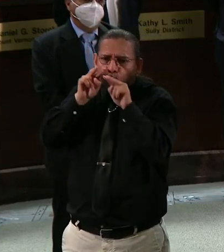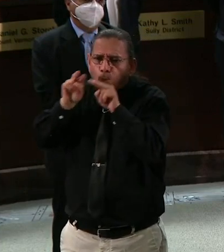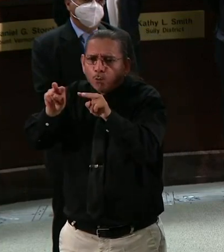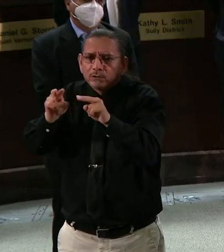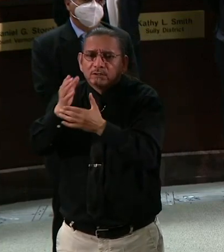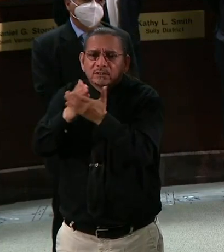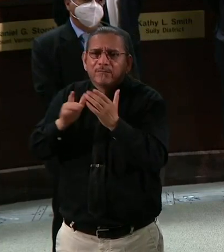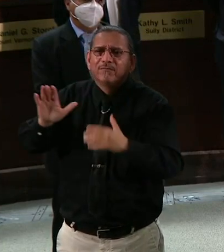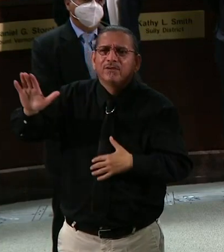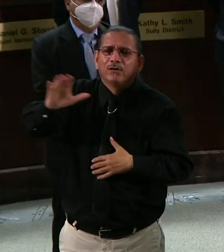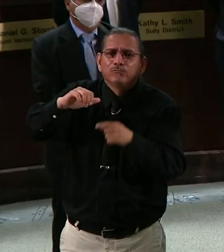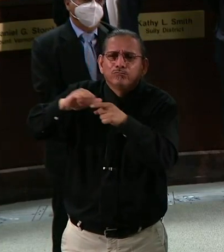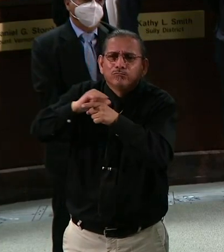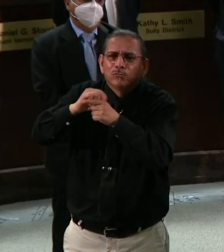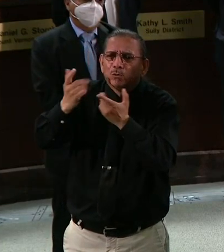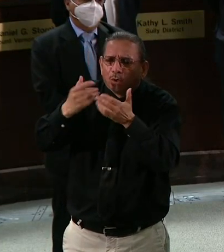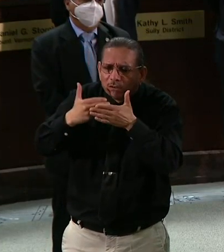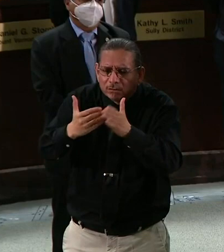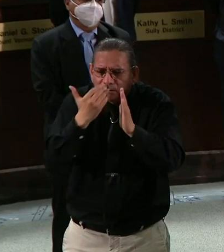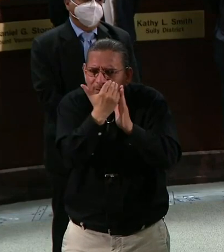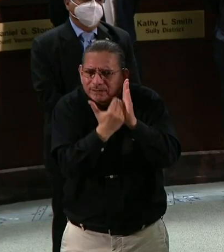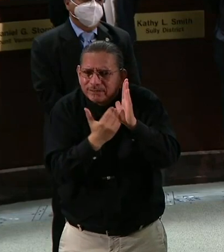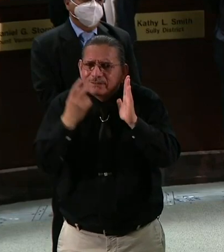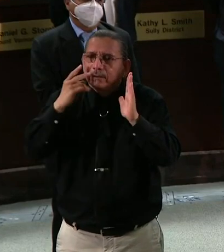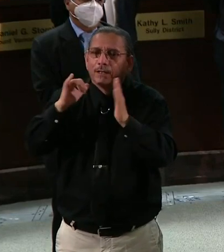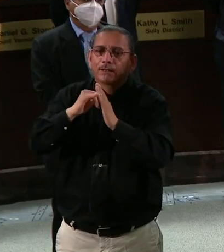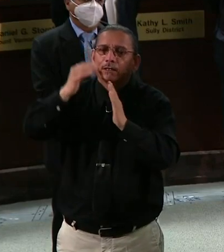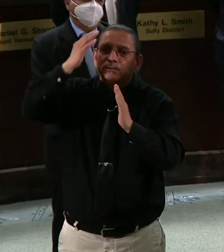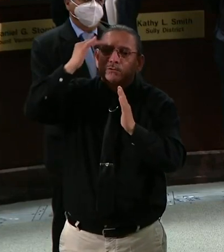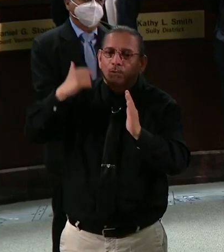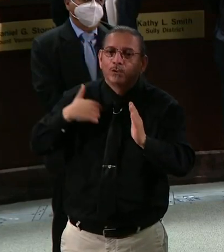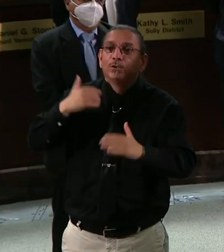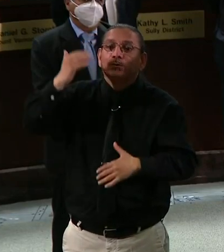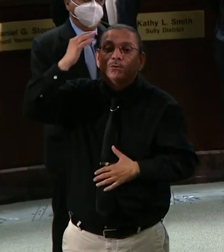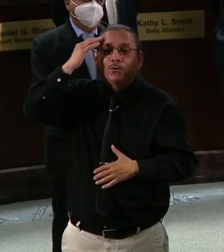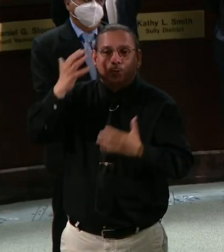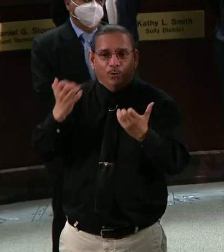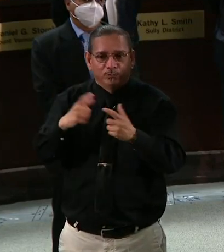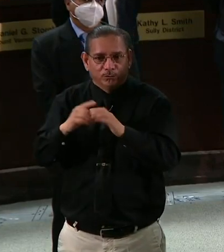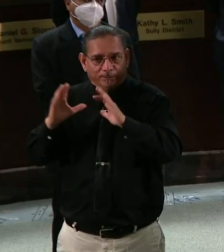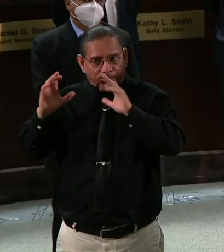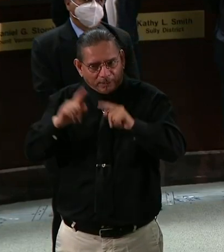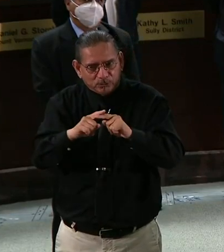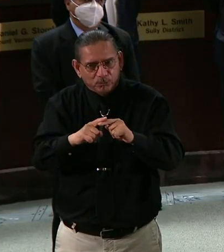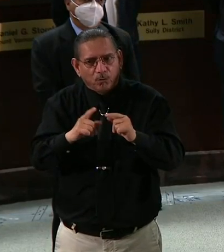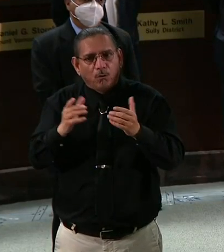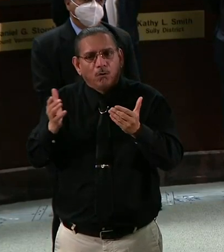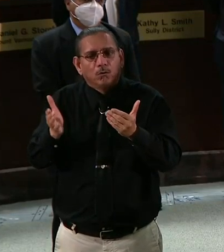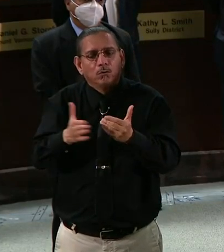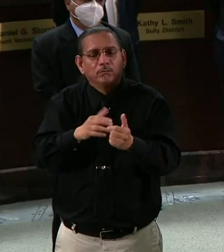OF THESE OTHER STATES WE'RE WE'RE WHAT. THEIR PRACTICES AND THIS IS WHY I KNOW EVERYBODY